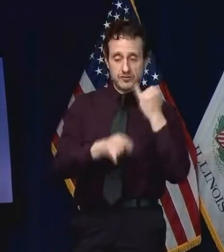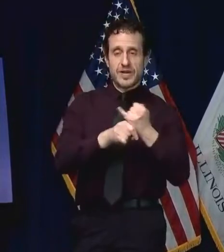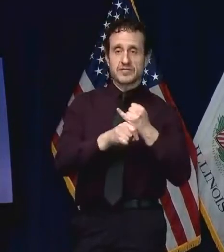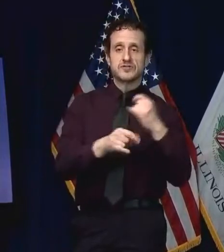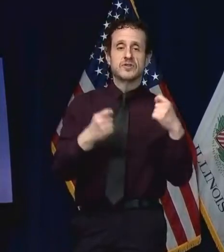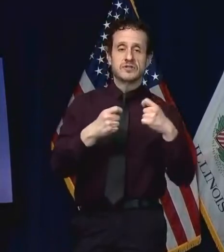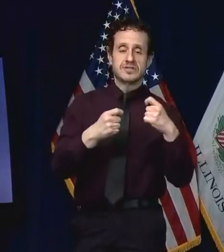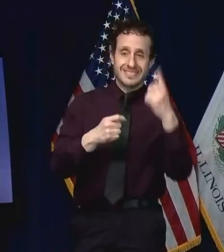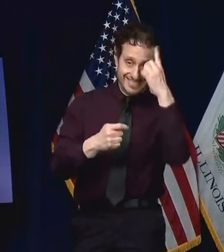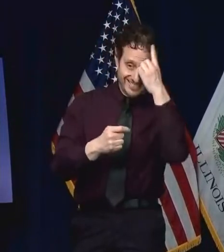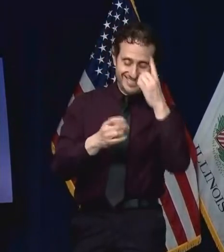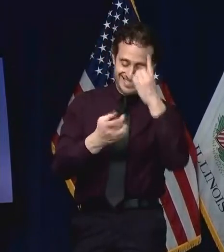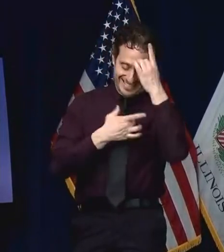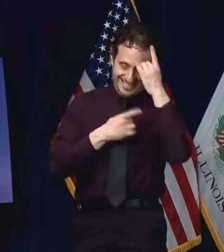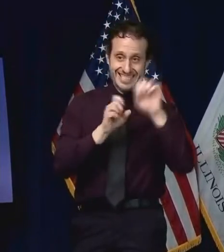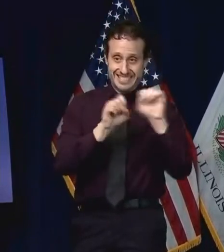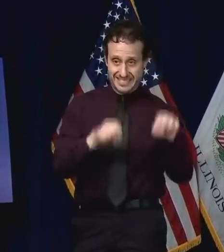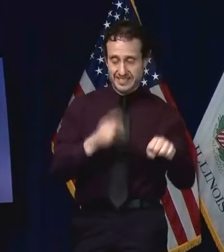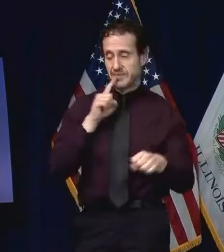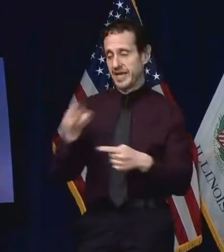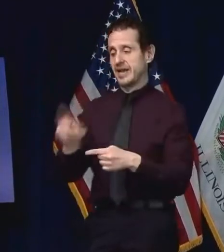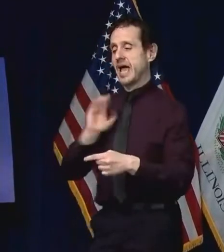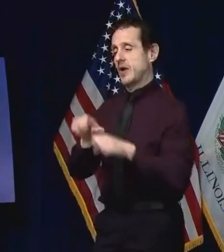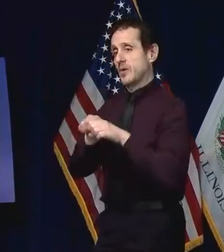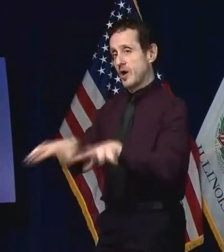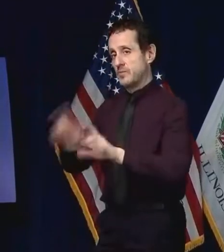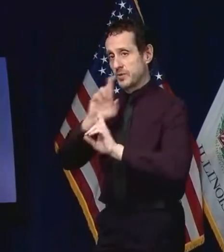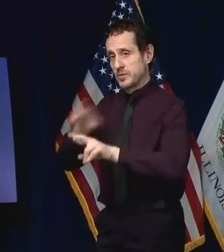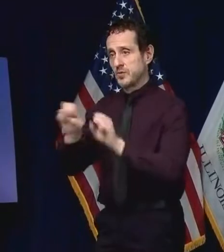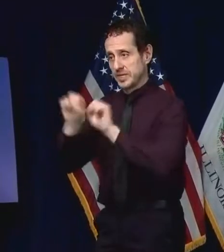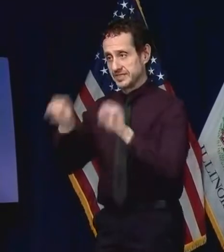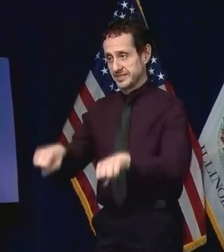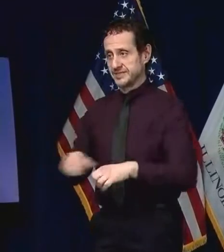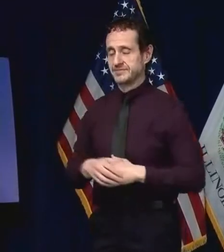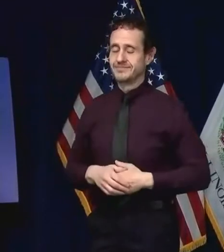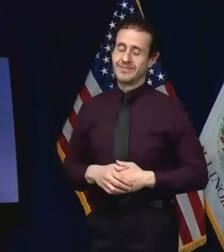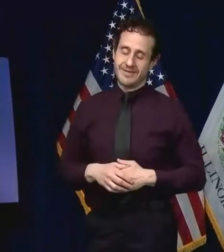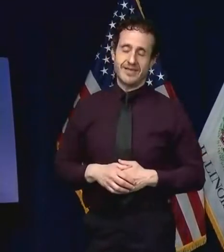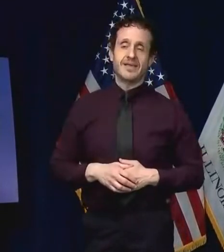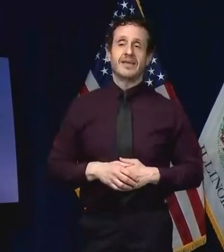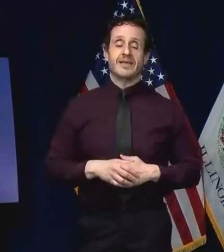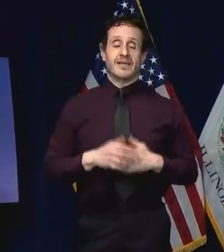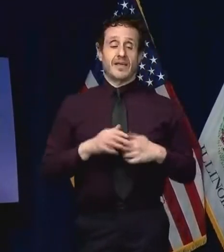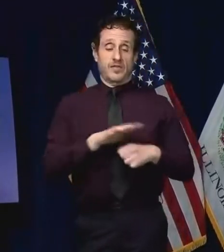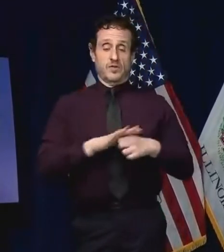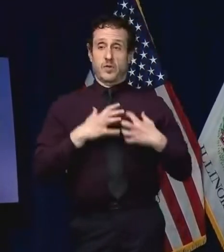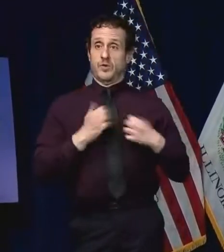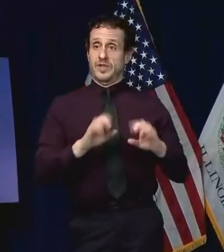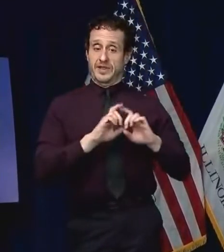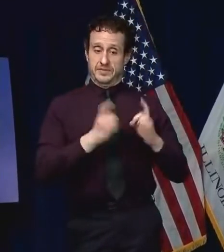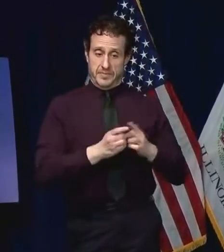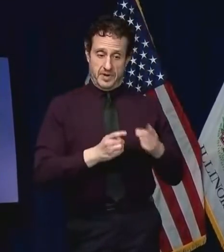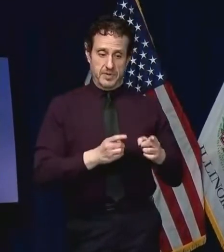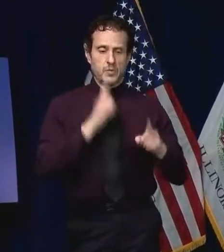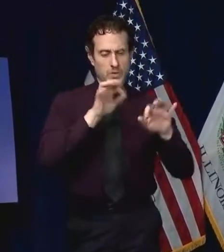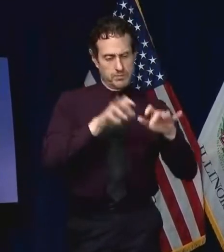our outbreak system reporting system. So obviously the local Health departments and hospitals will put data into data put will hospitals and